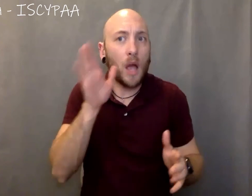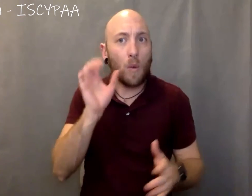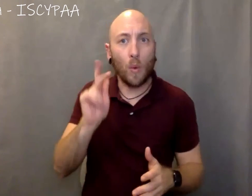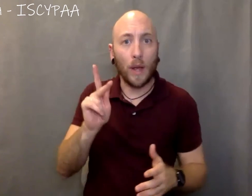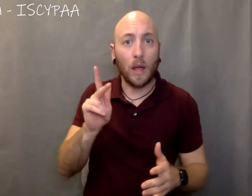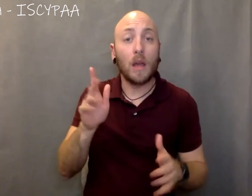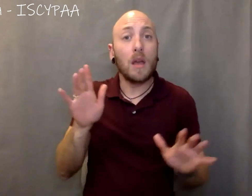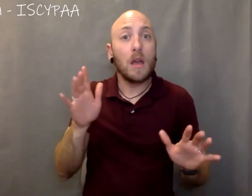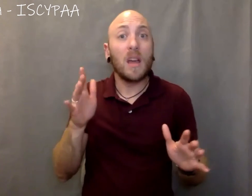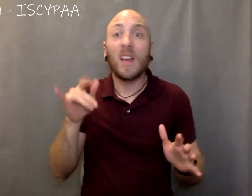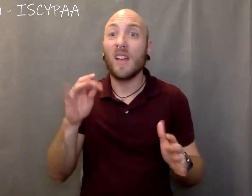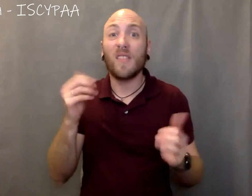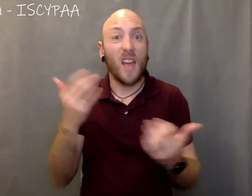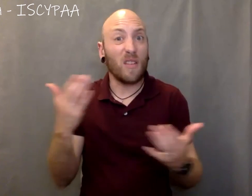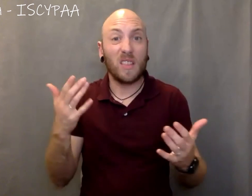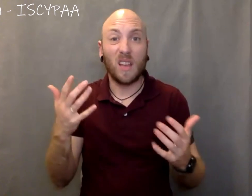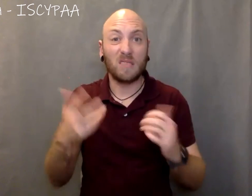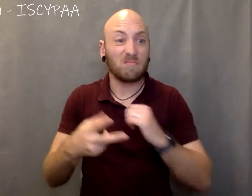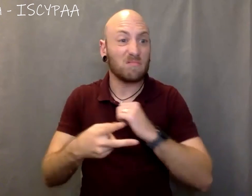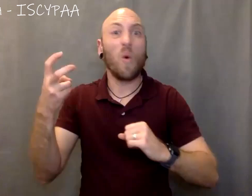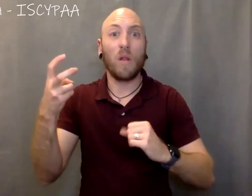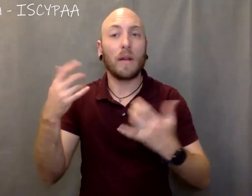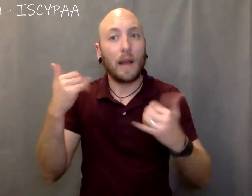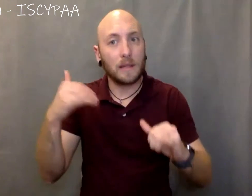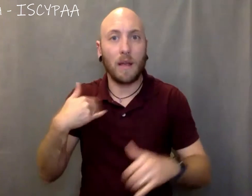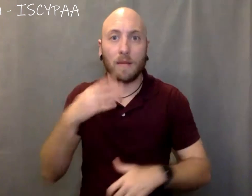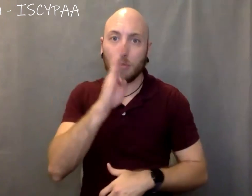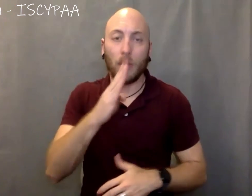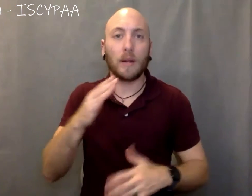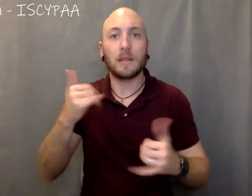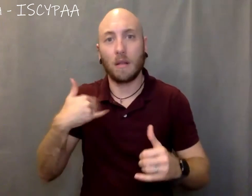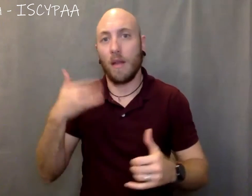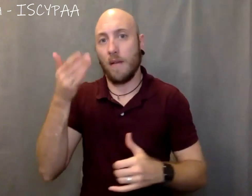from me I still have my sobriety and my God. So Im super grateful to be here tonight you guys